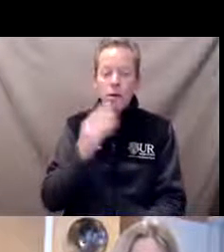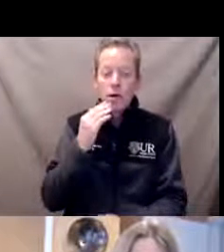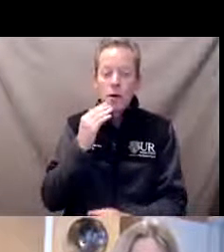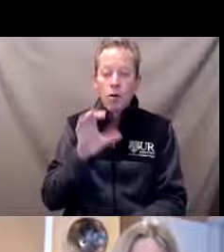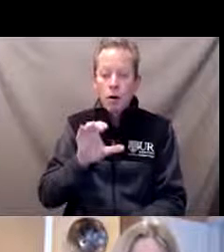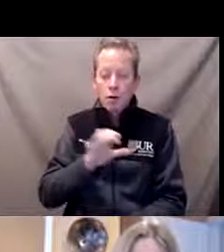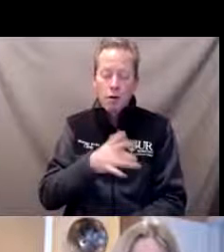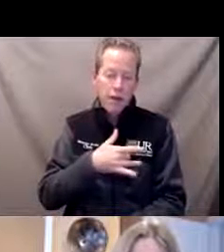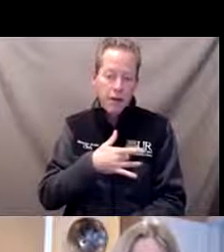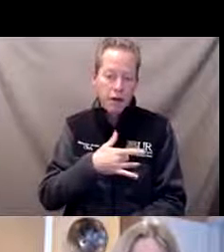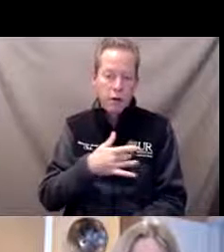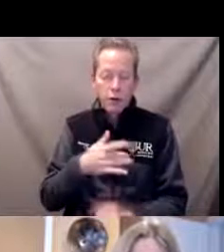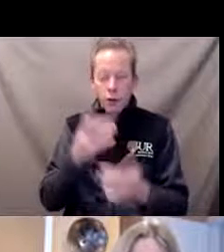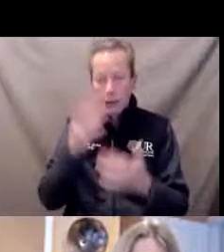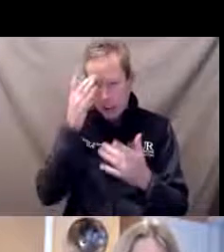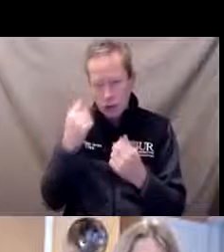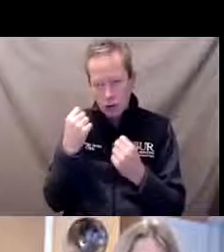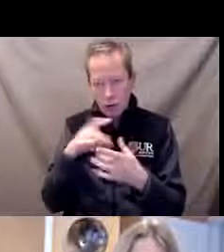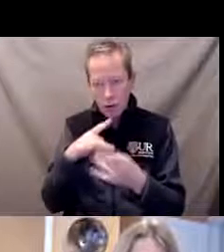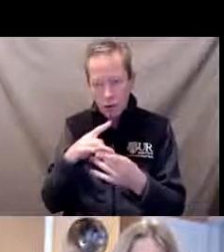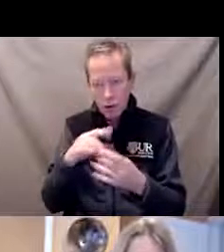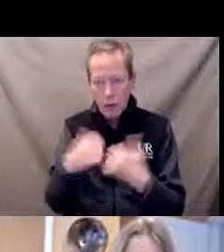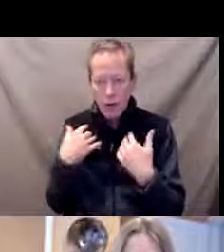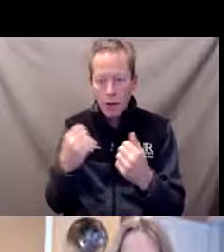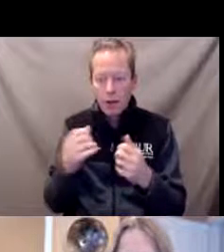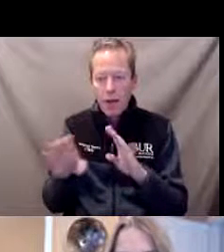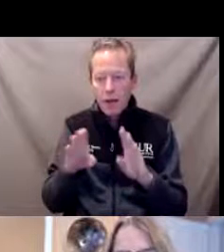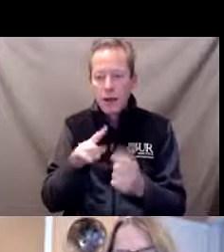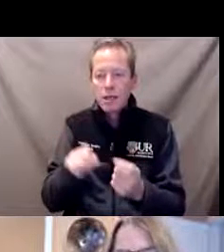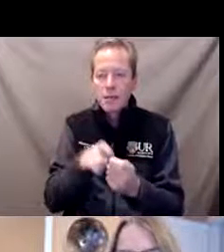disease is strongly associated with healthy behavior, specifically poor nutrition and lack of